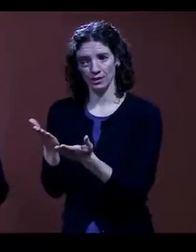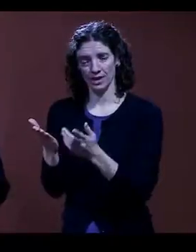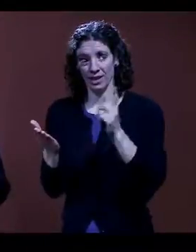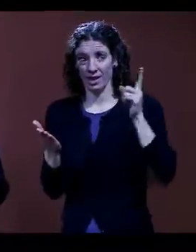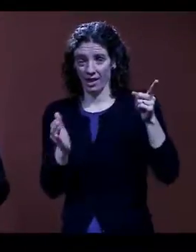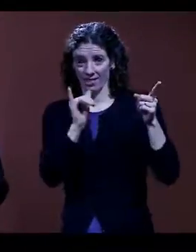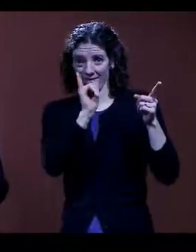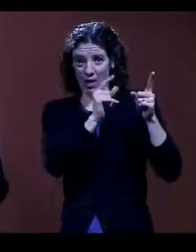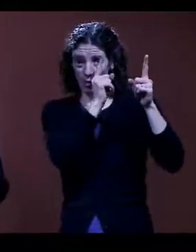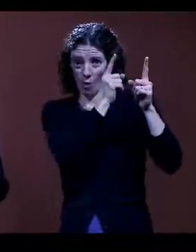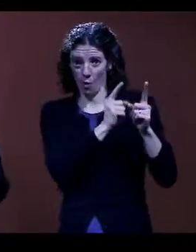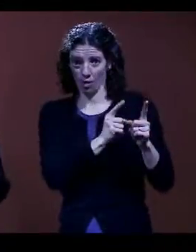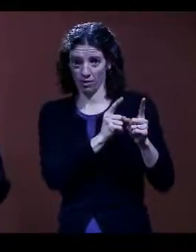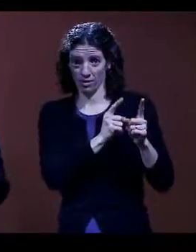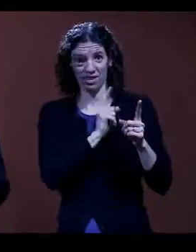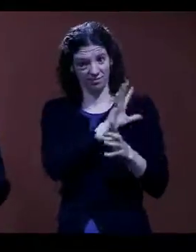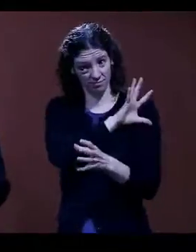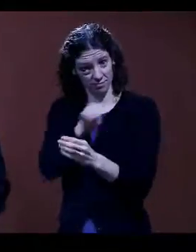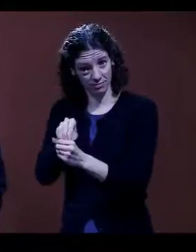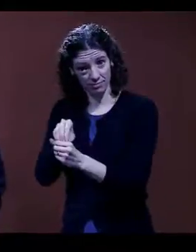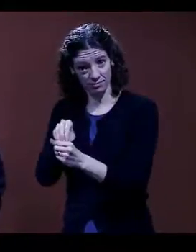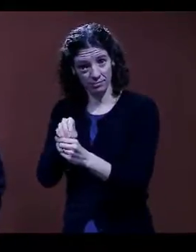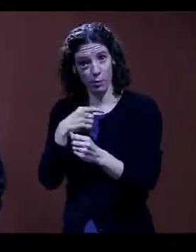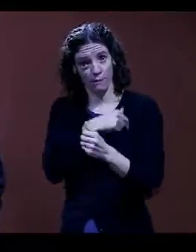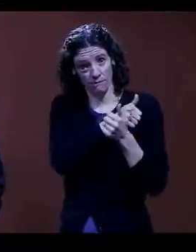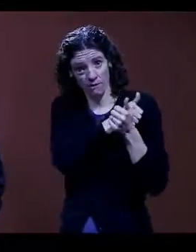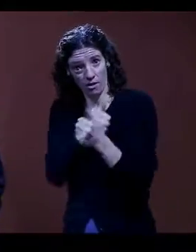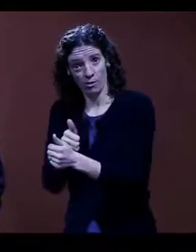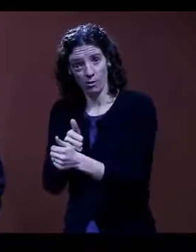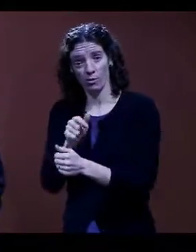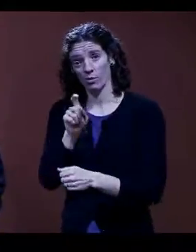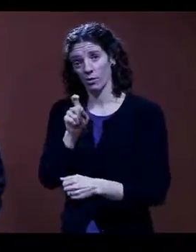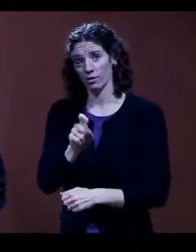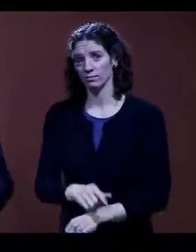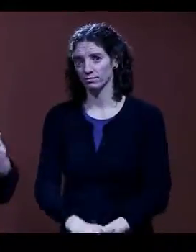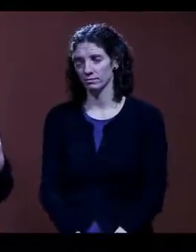or are you implementing it as it was meant to be?